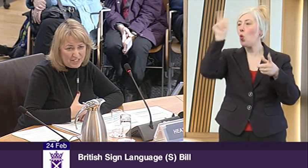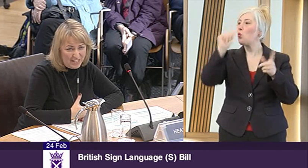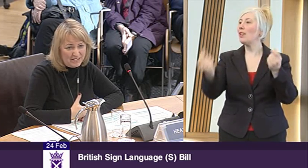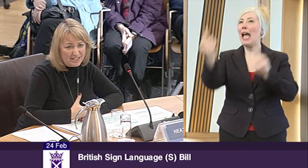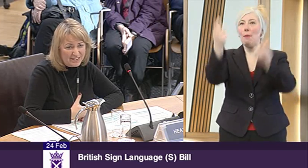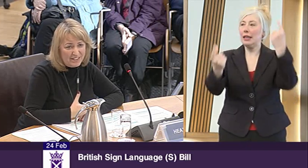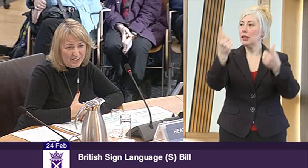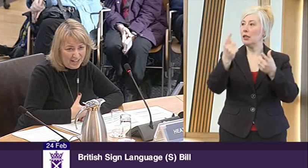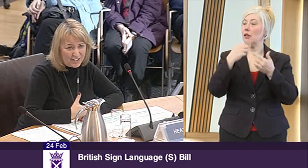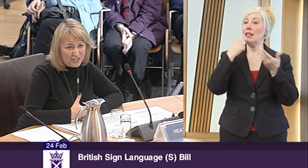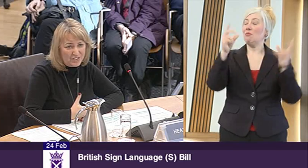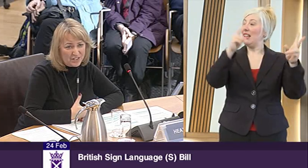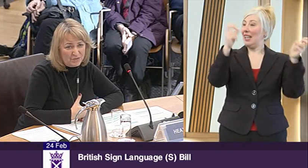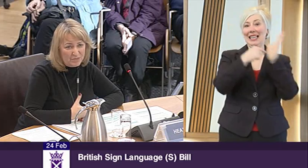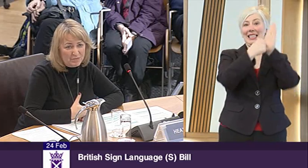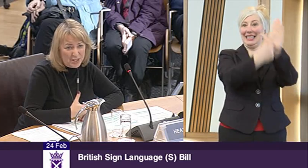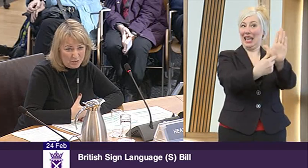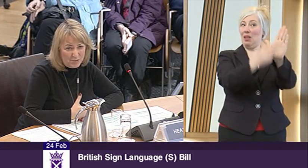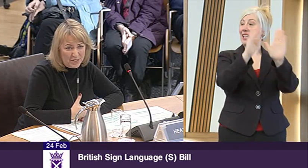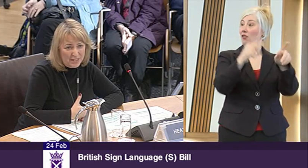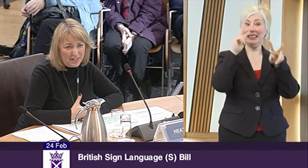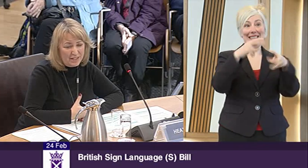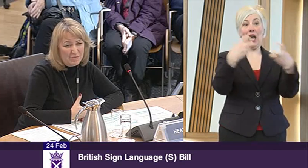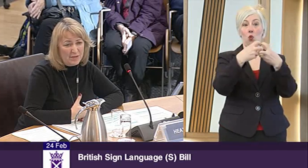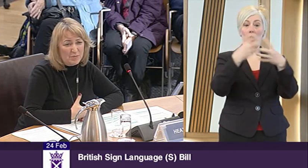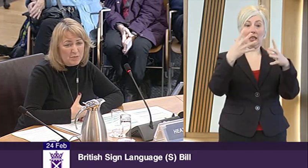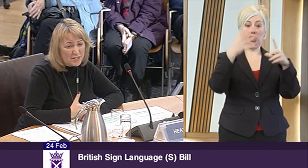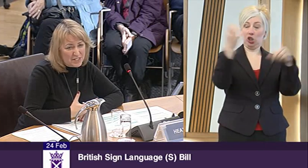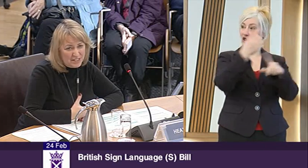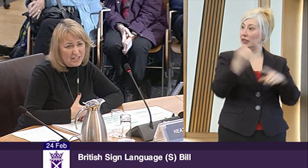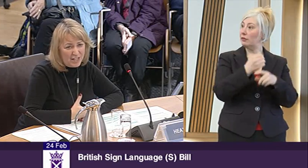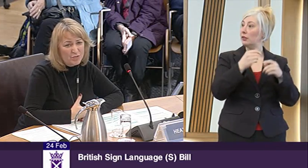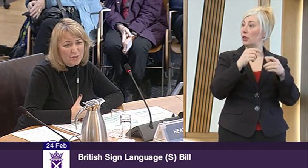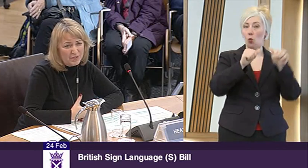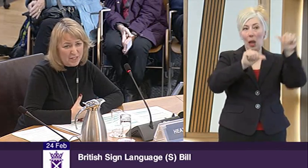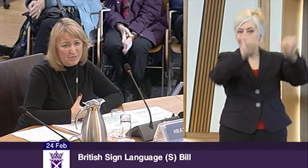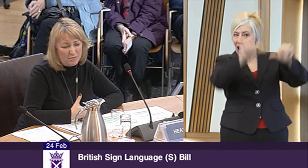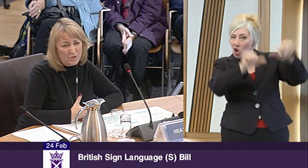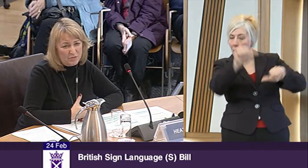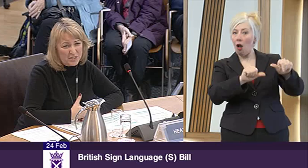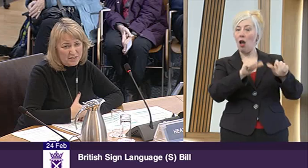is a sense of intent and measurable action within the statement and that people can see